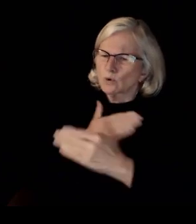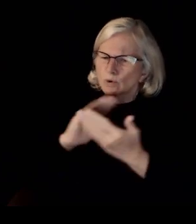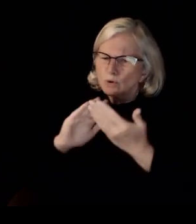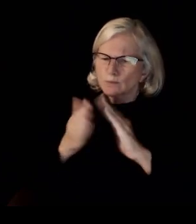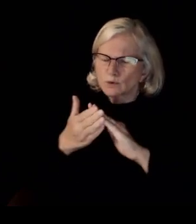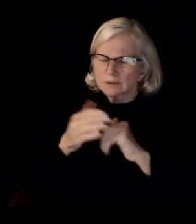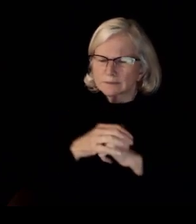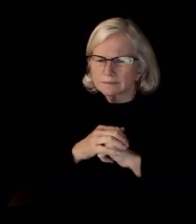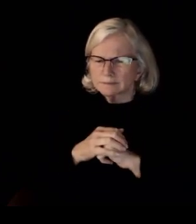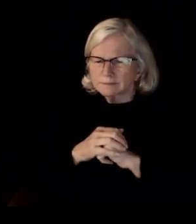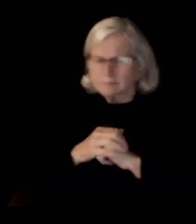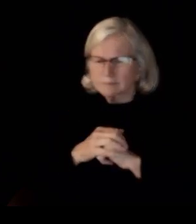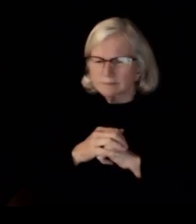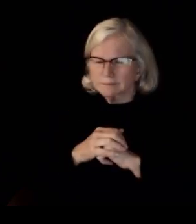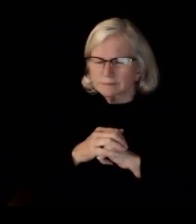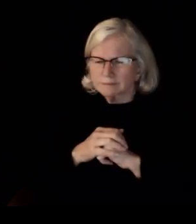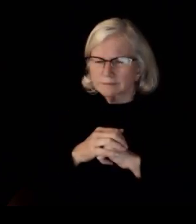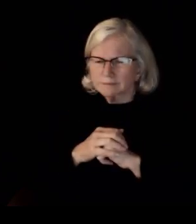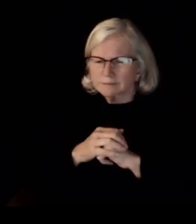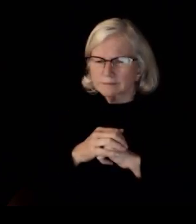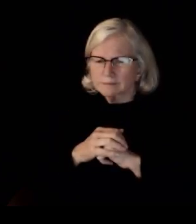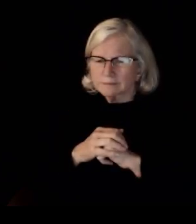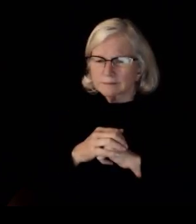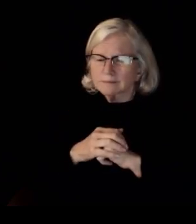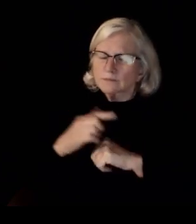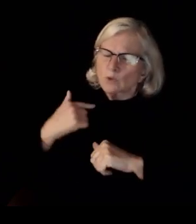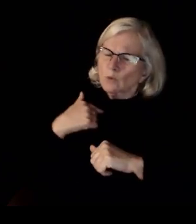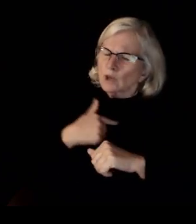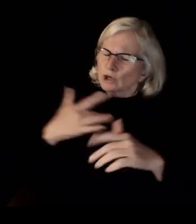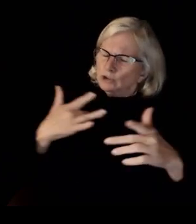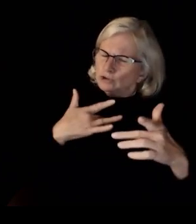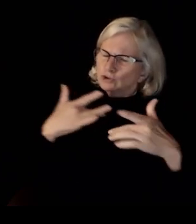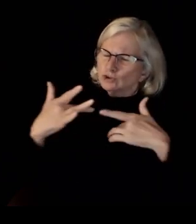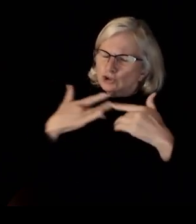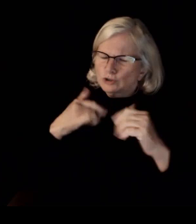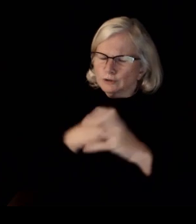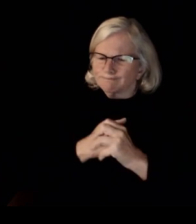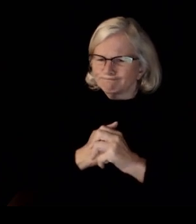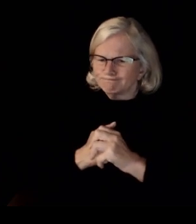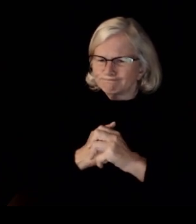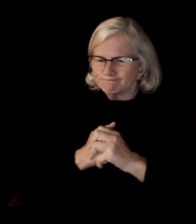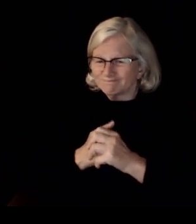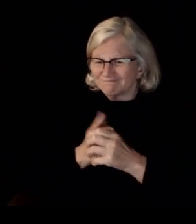concerns us and that is that we've been made aware that there may be scammers who are doing